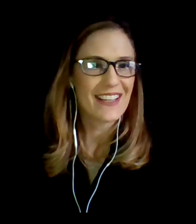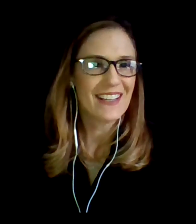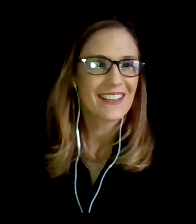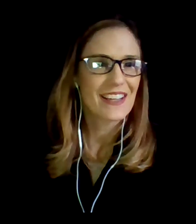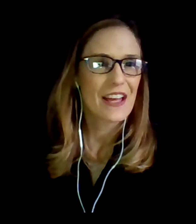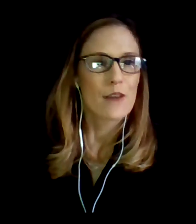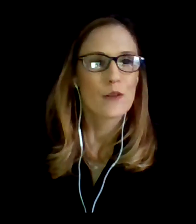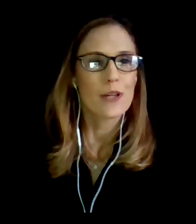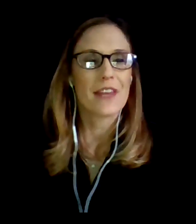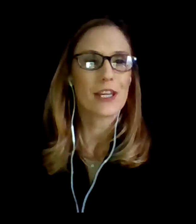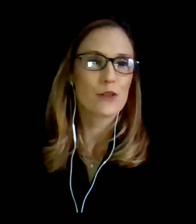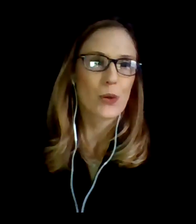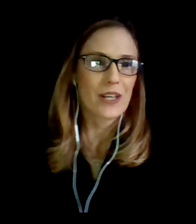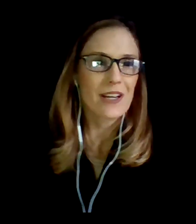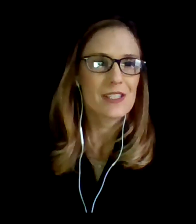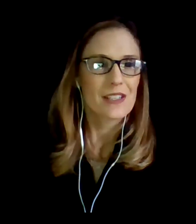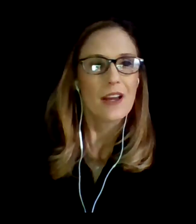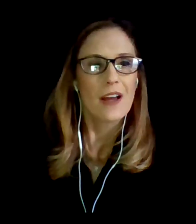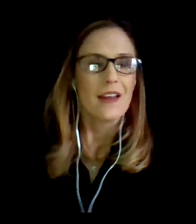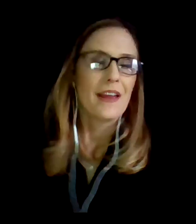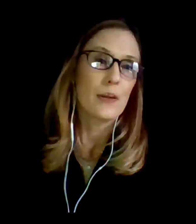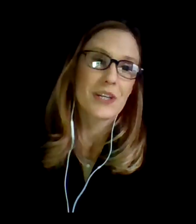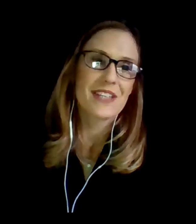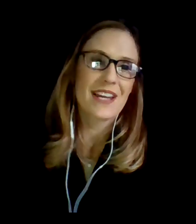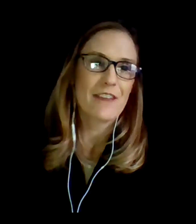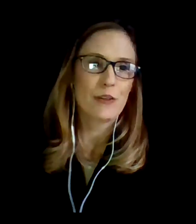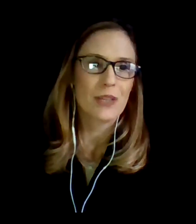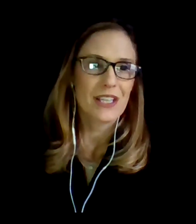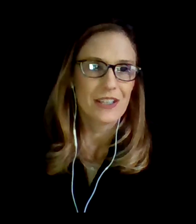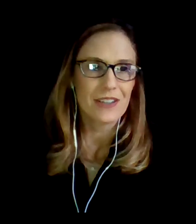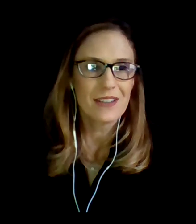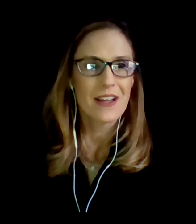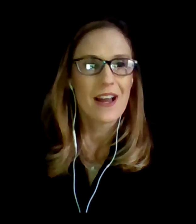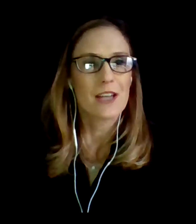I'll go ahead and say good evening, and thank you for joining us and we're excited to have everyone here,